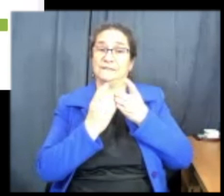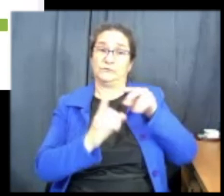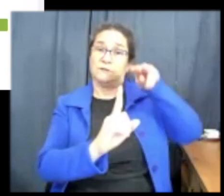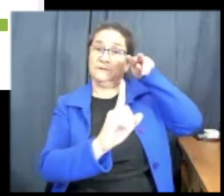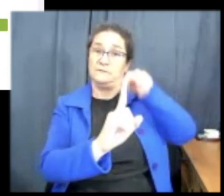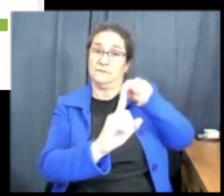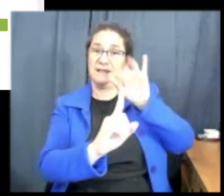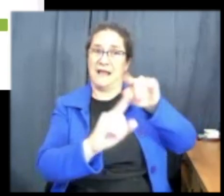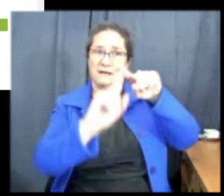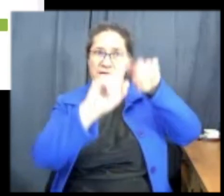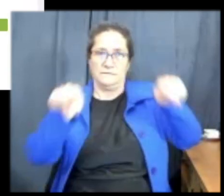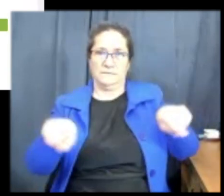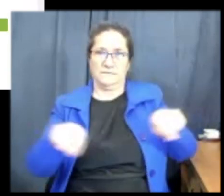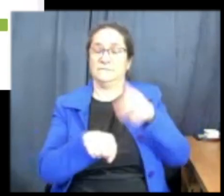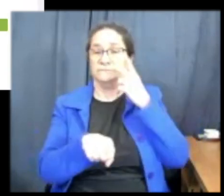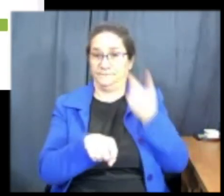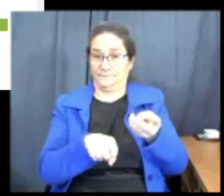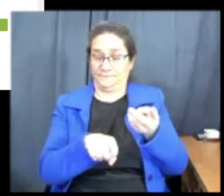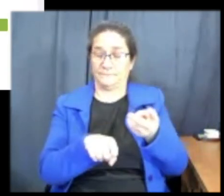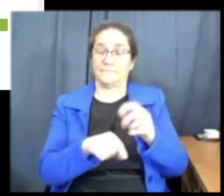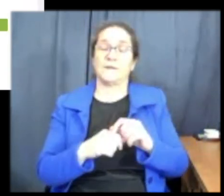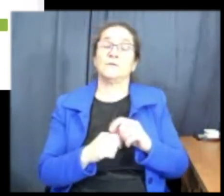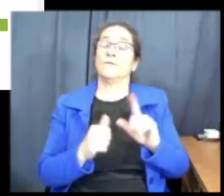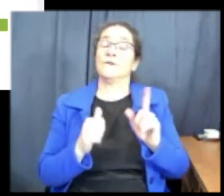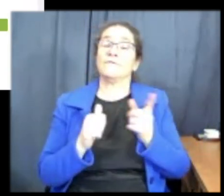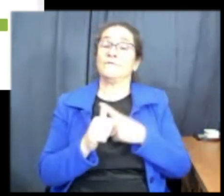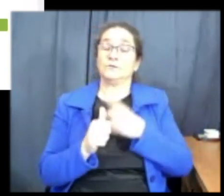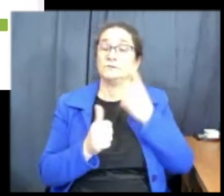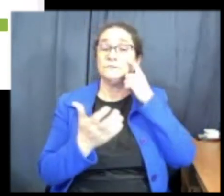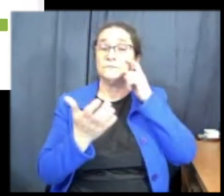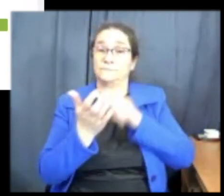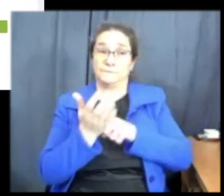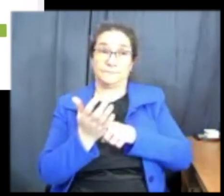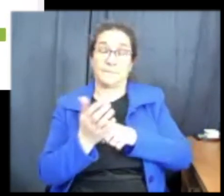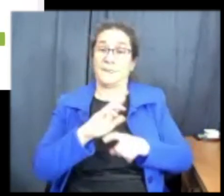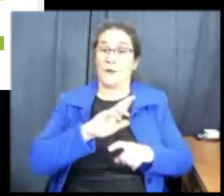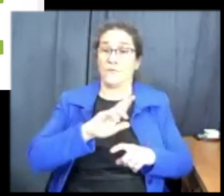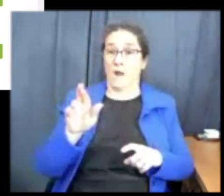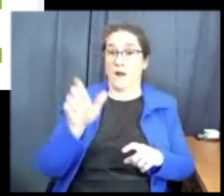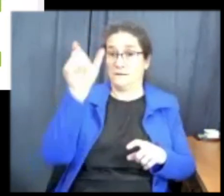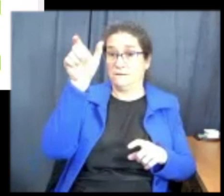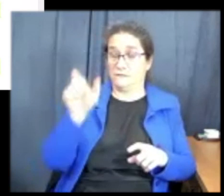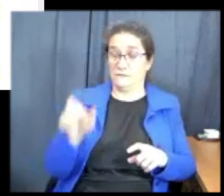I would like to point out to begin with is on the right hand side you see a couple of different things.